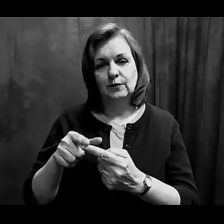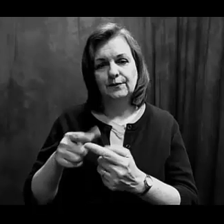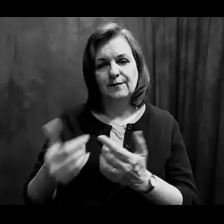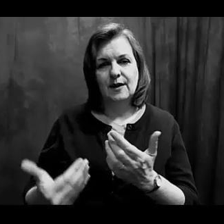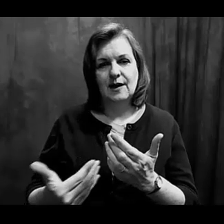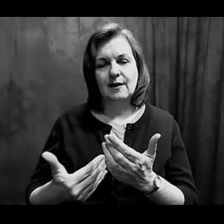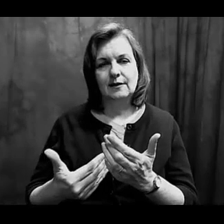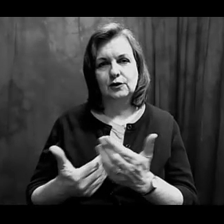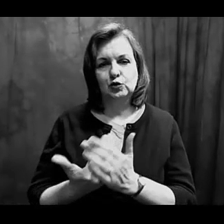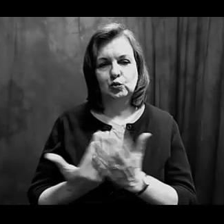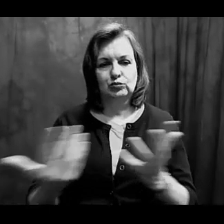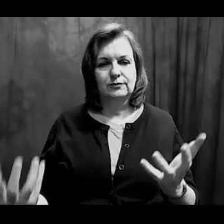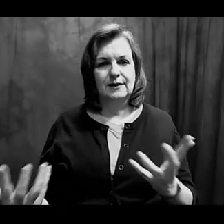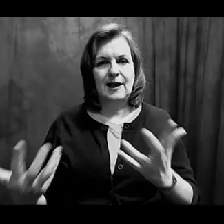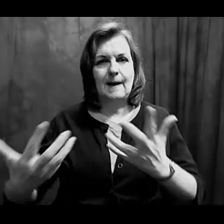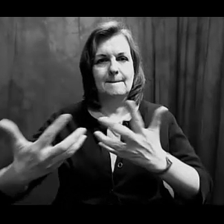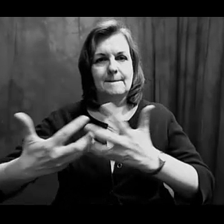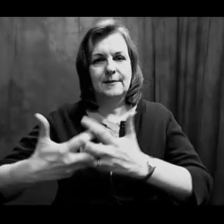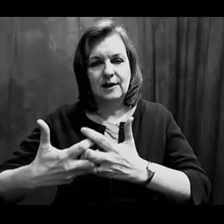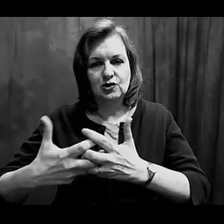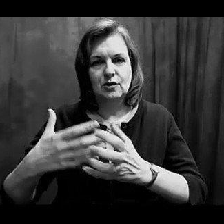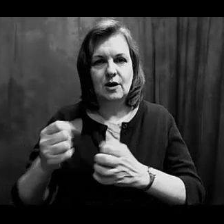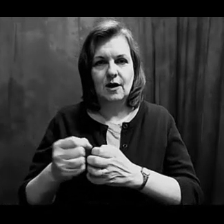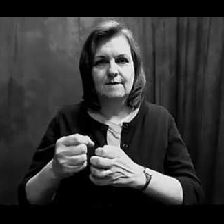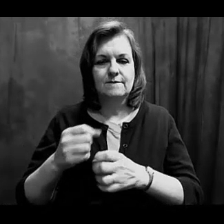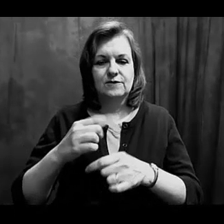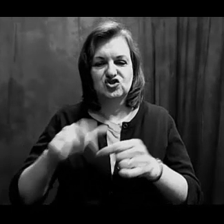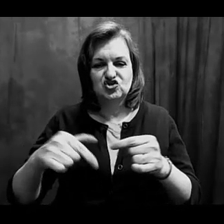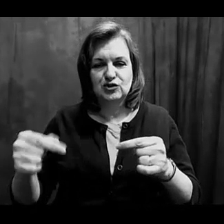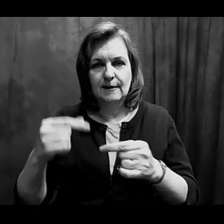a new combination